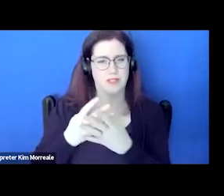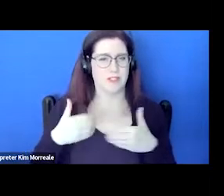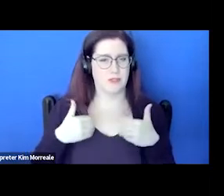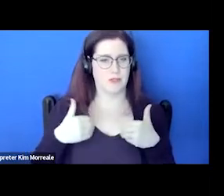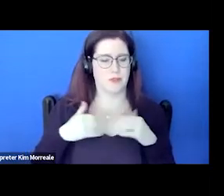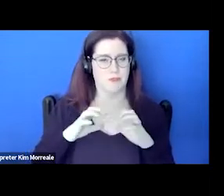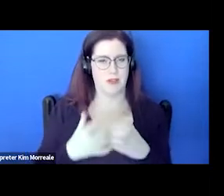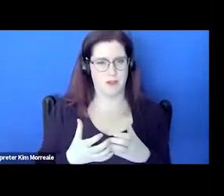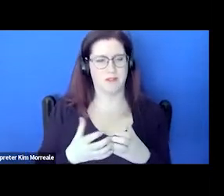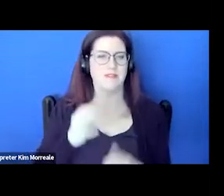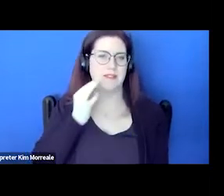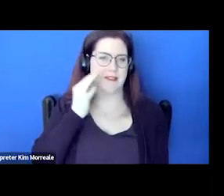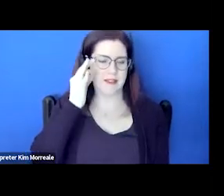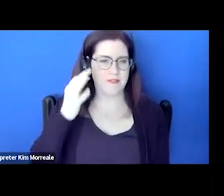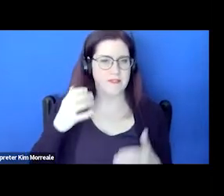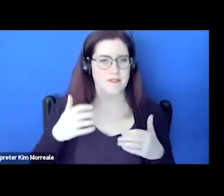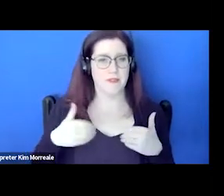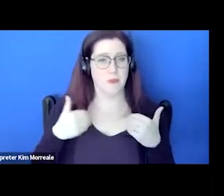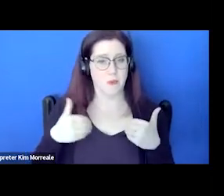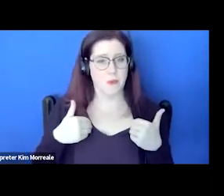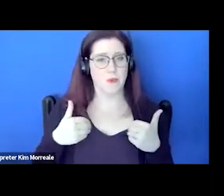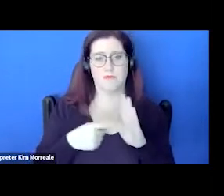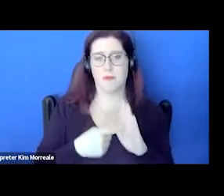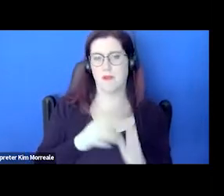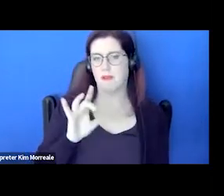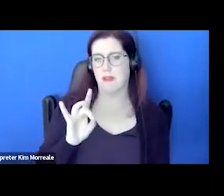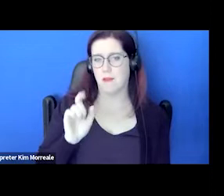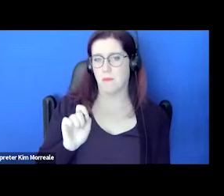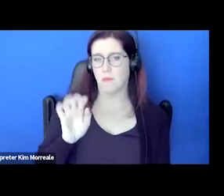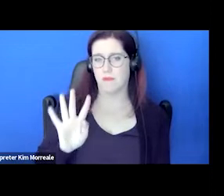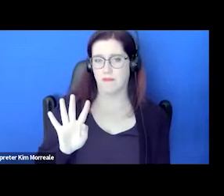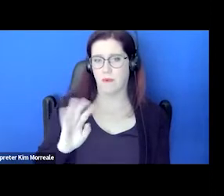Native youth represent 8.4% of the foster care population.